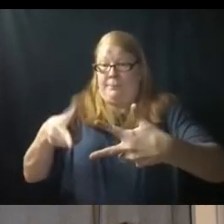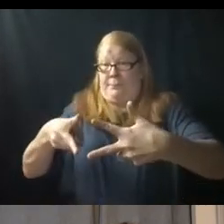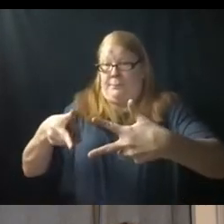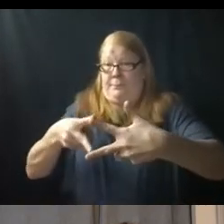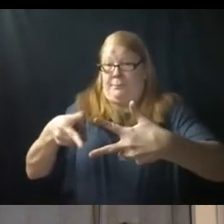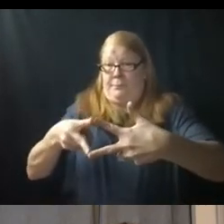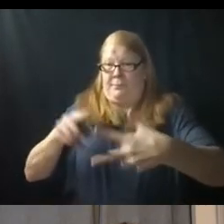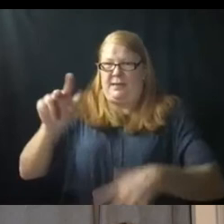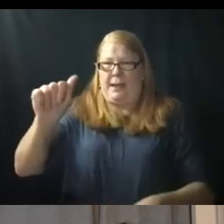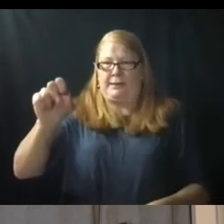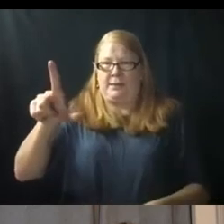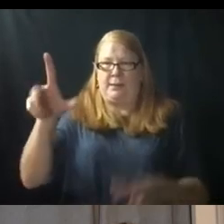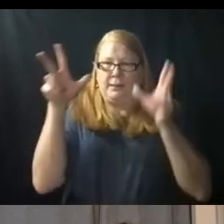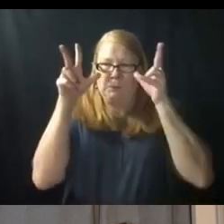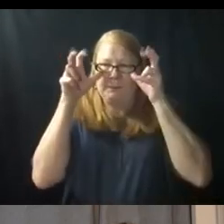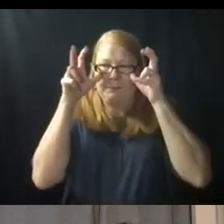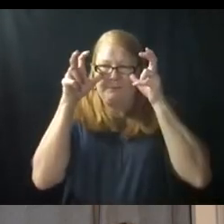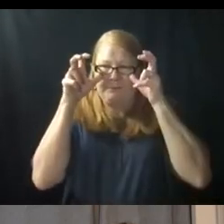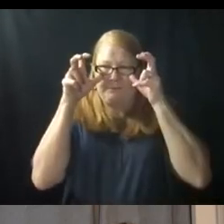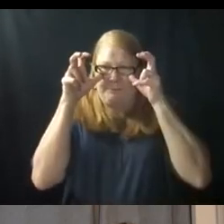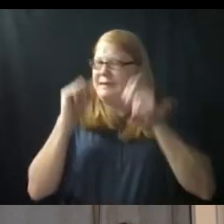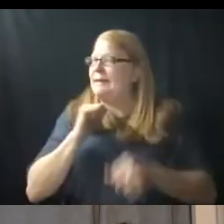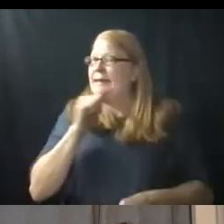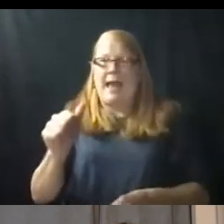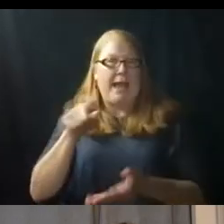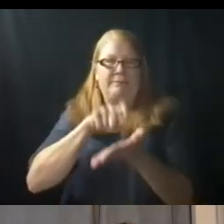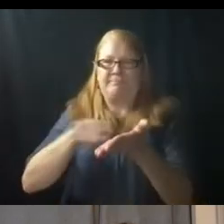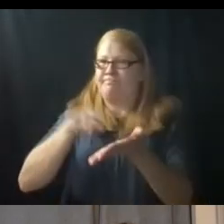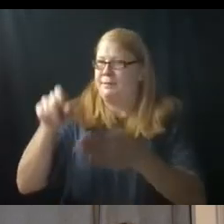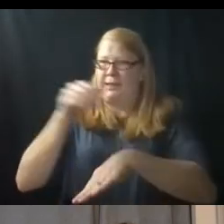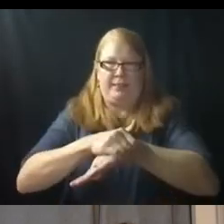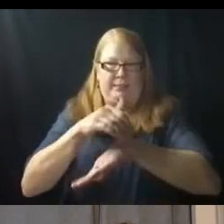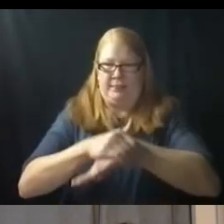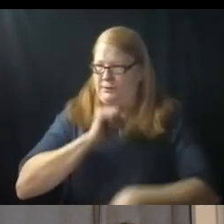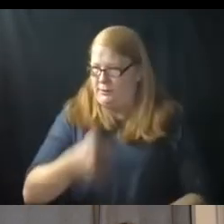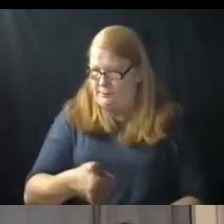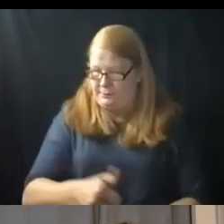Both the homework and final exam tested receptive skills, not writing in English.